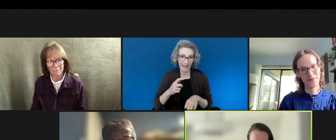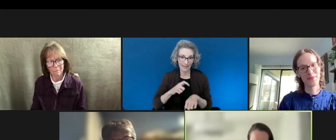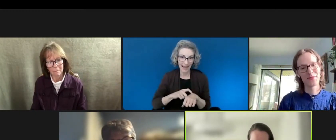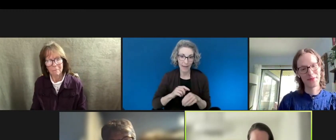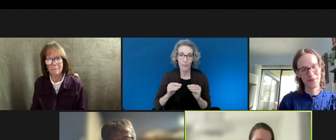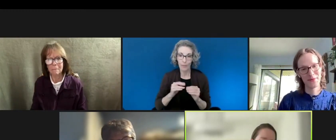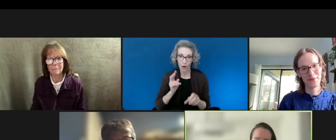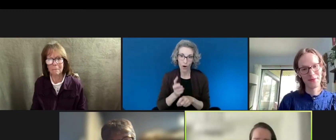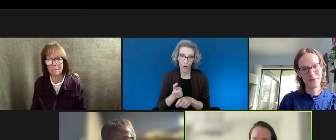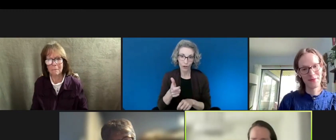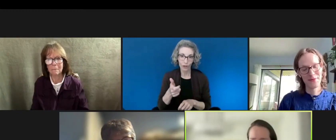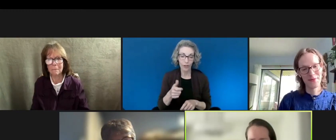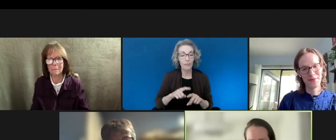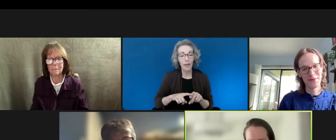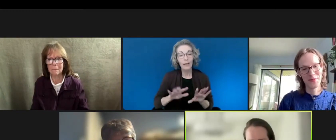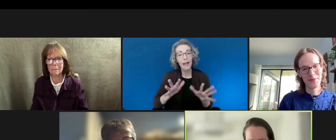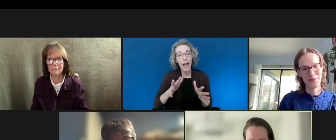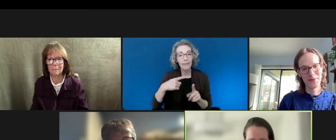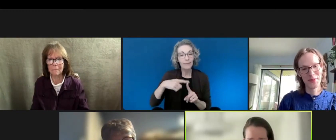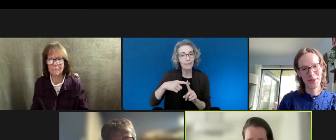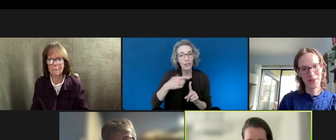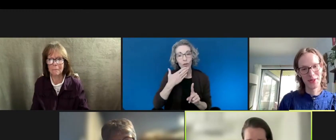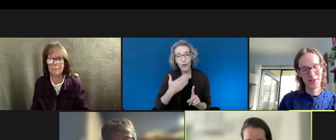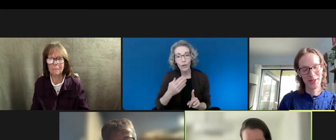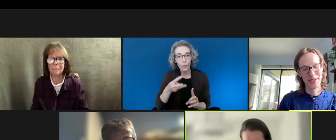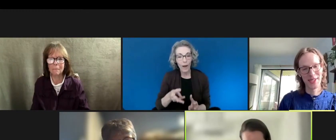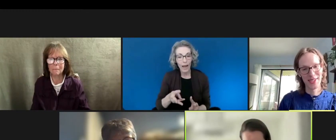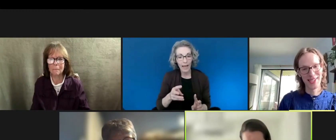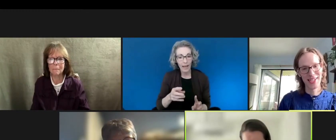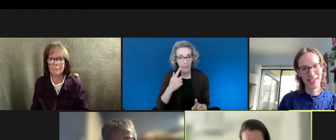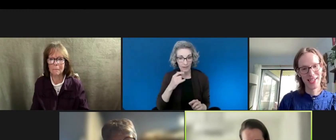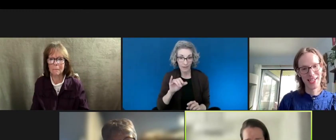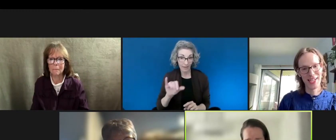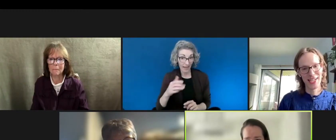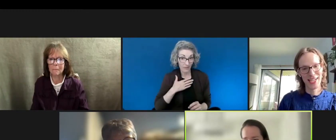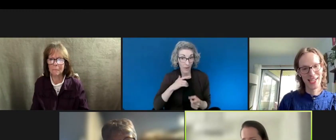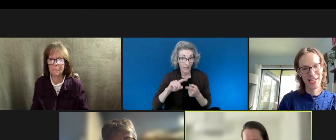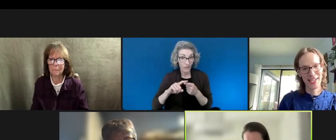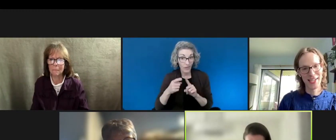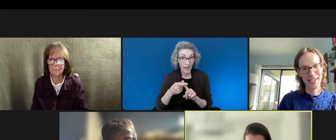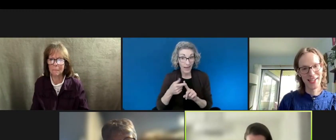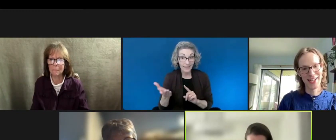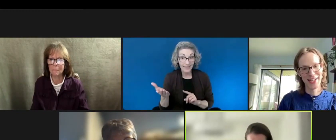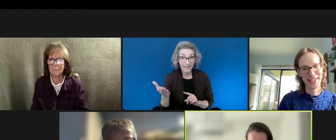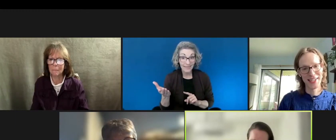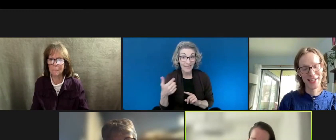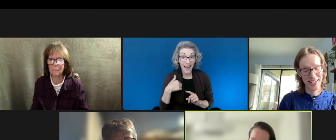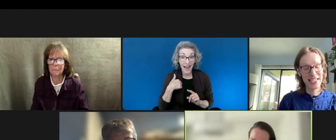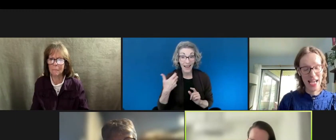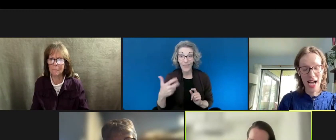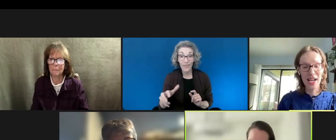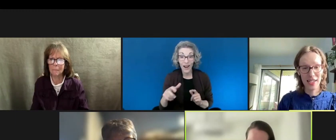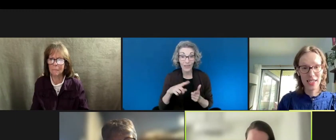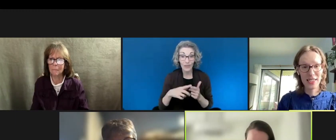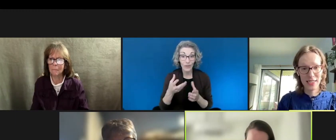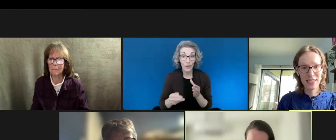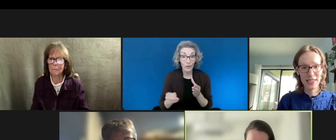but in a good way too, because this is my friend. And I don't want to lose the relationship, either.